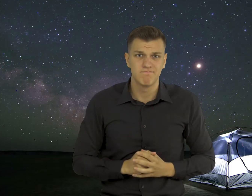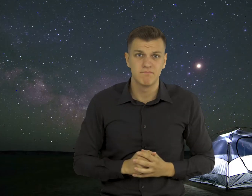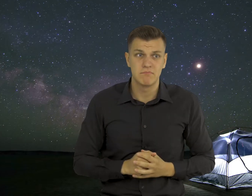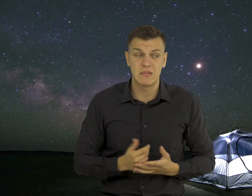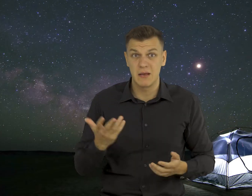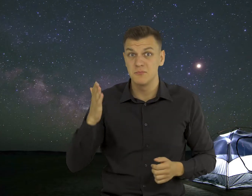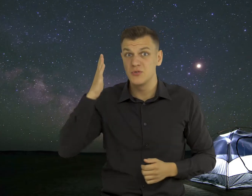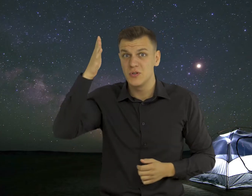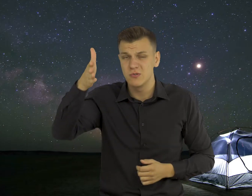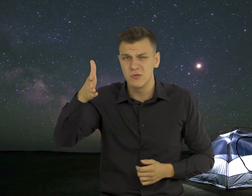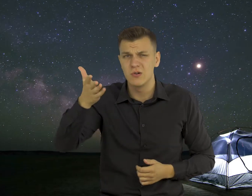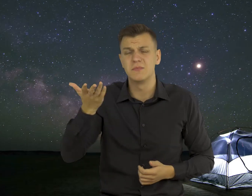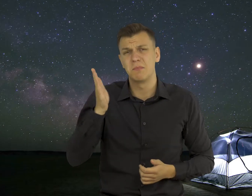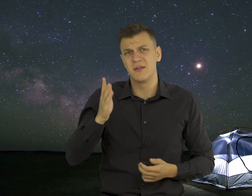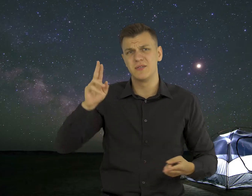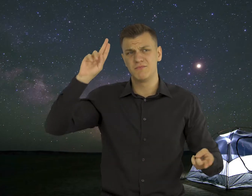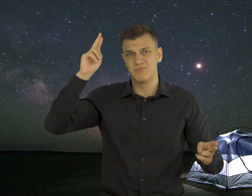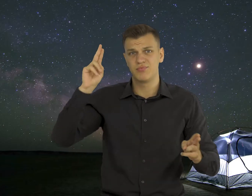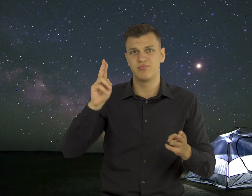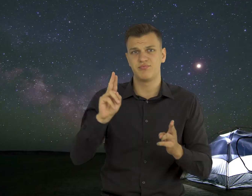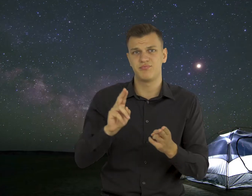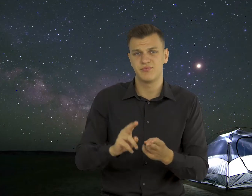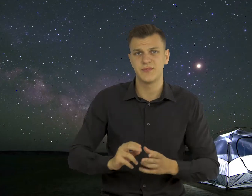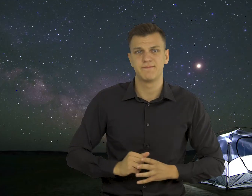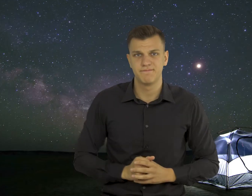And unfortunately, the number of such places will decrease.